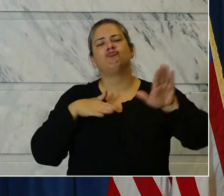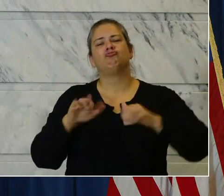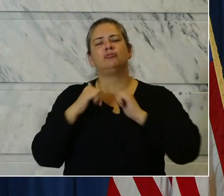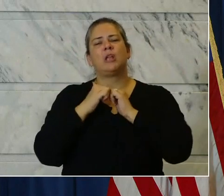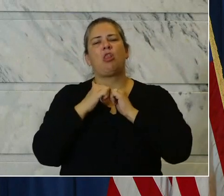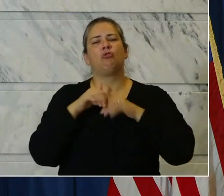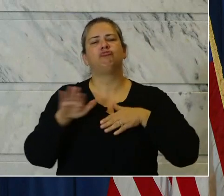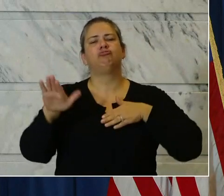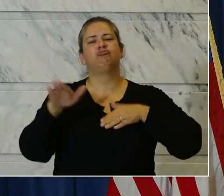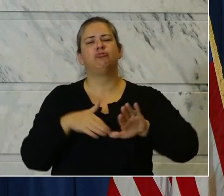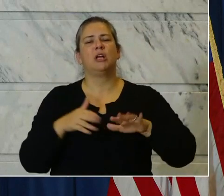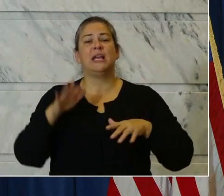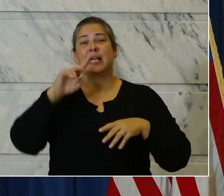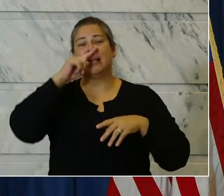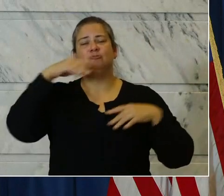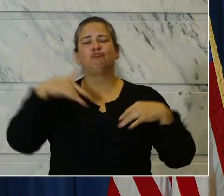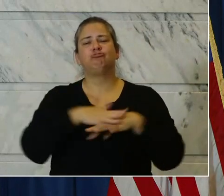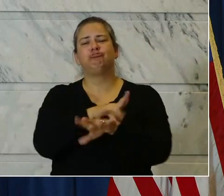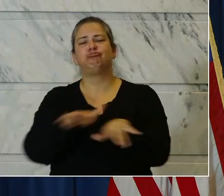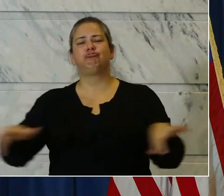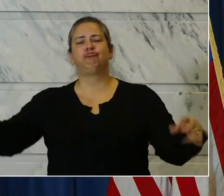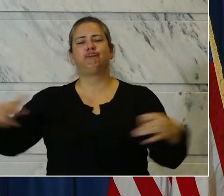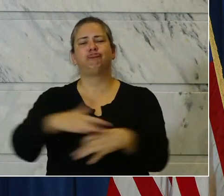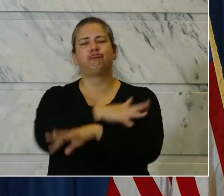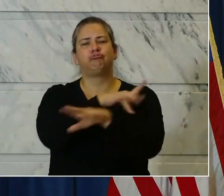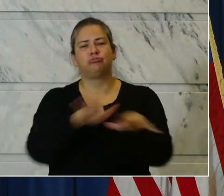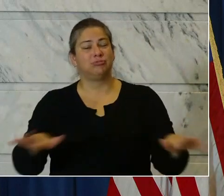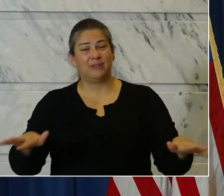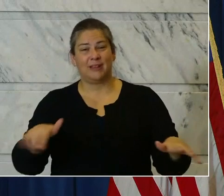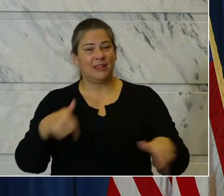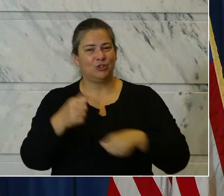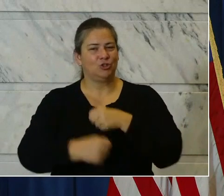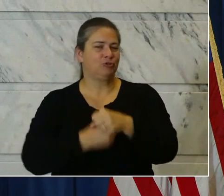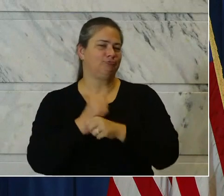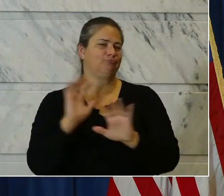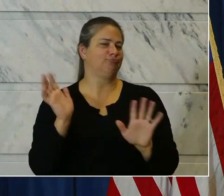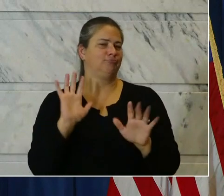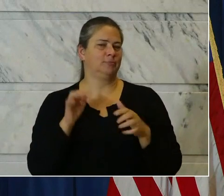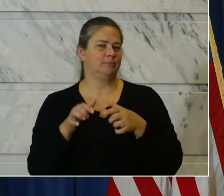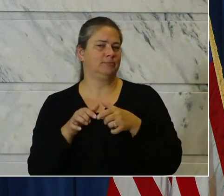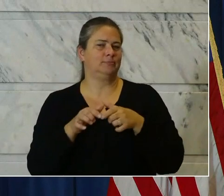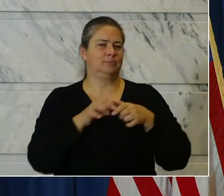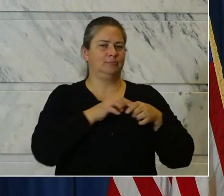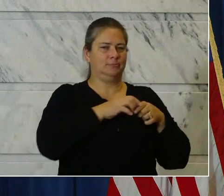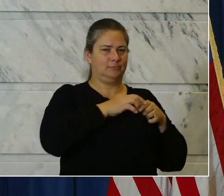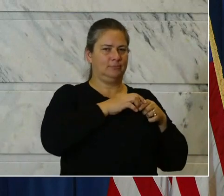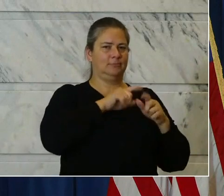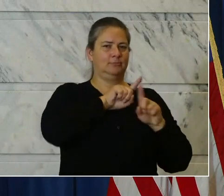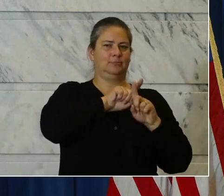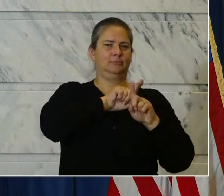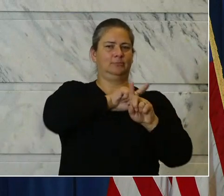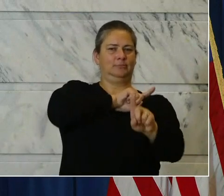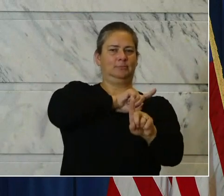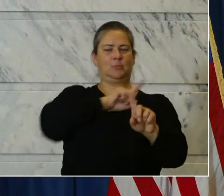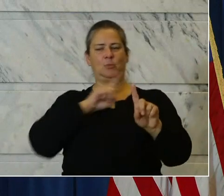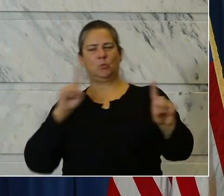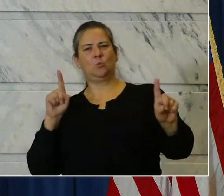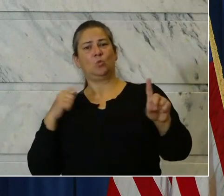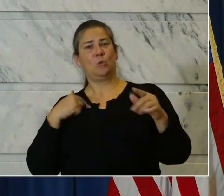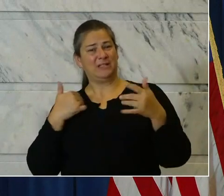ALTOGETHER. WE NEED TO TRY TO MAKE SURE THAT WE DON'T DO IT LIKE THAT THIS YEAR THIS CAN